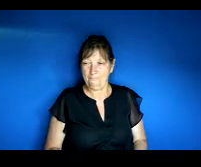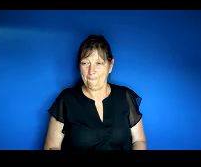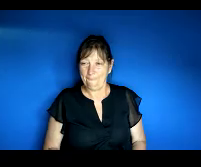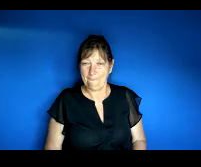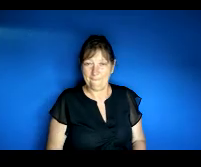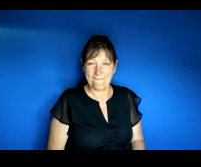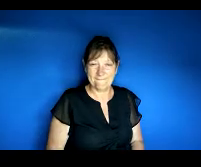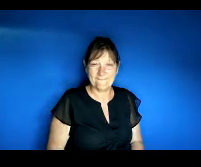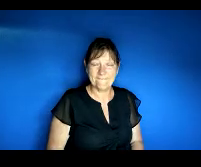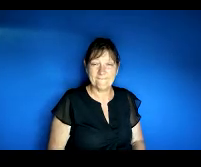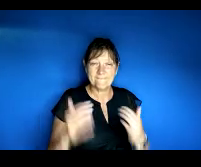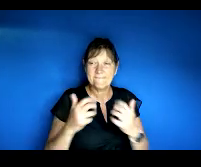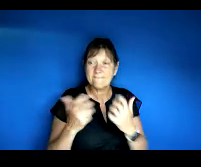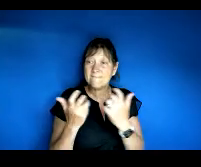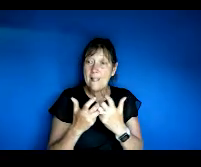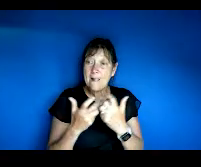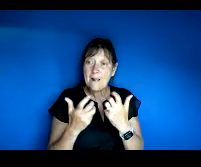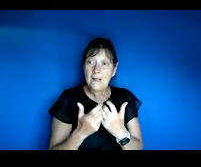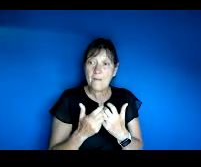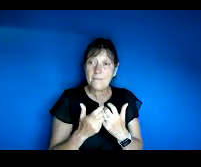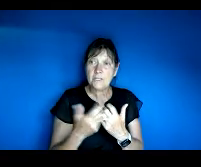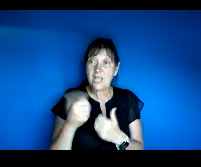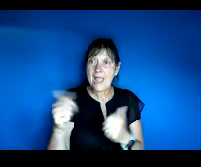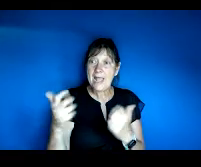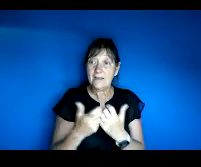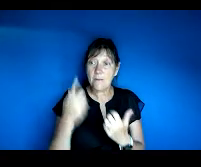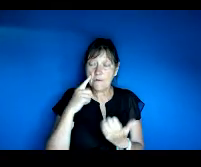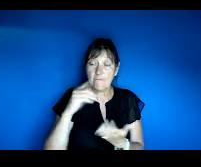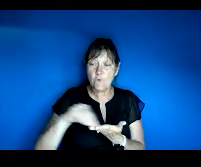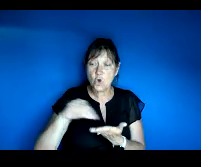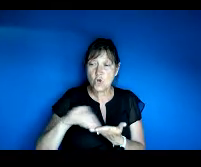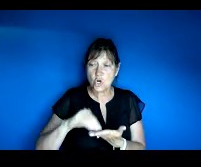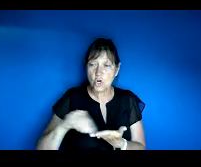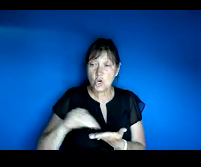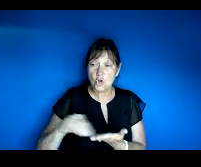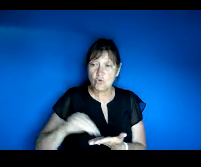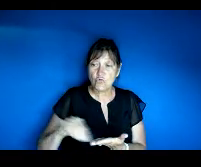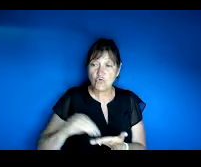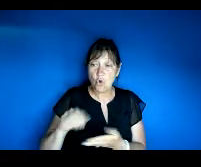An accommodation here, any accommodations for note-taking, somebody taking notes,